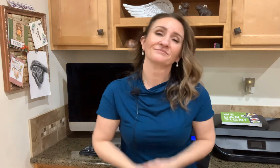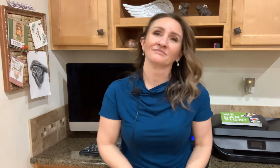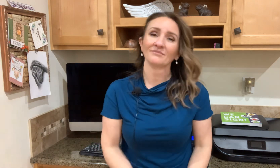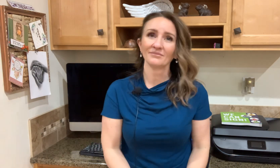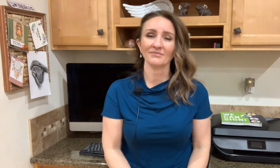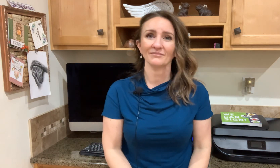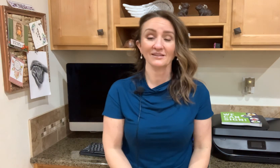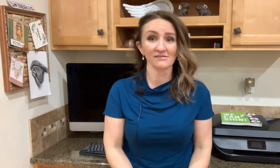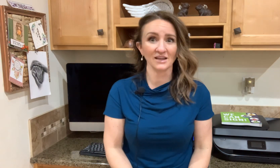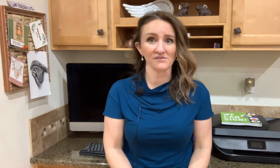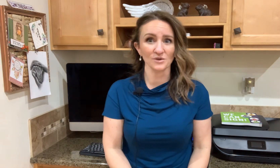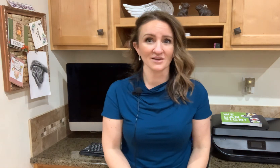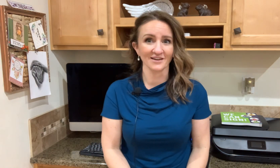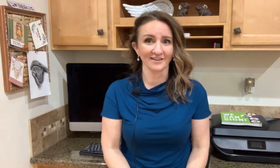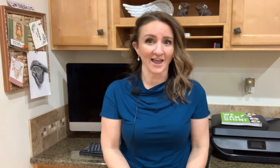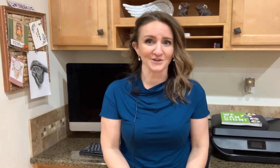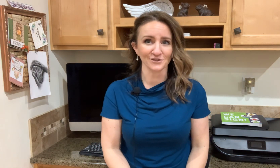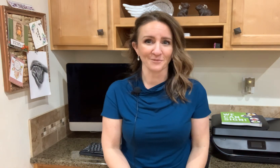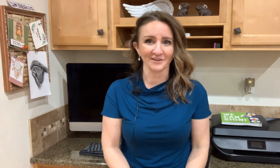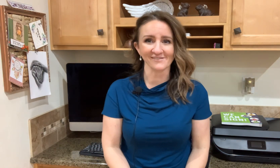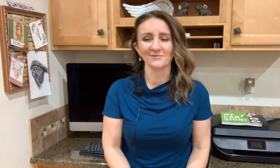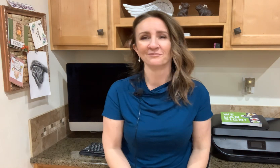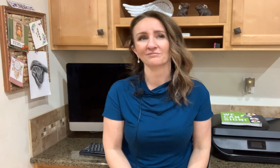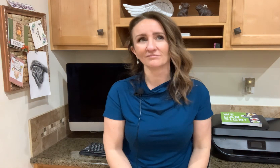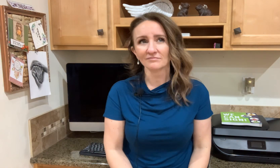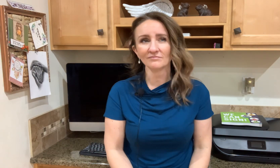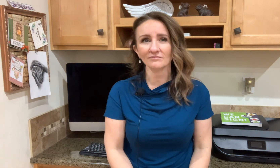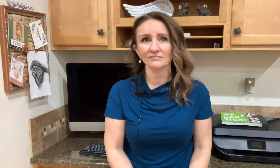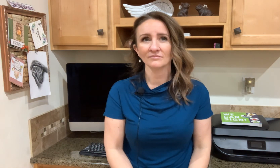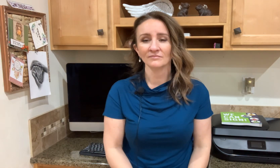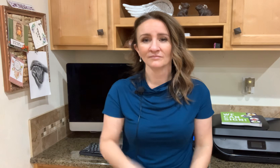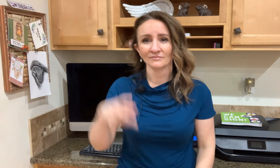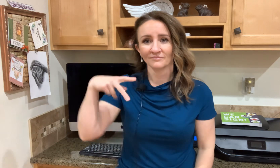let's see if you can catch some of these..